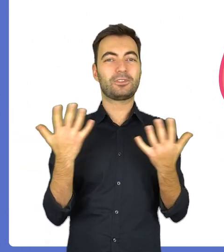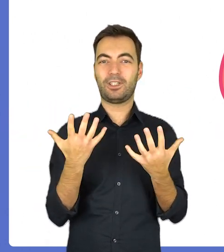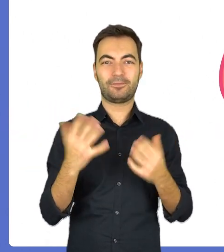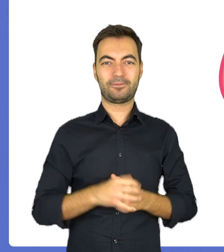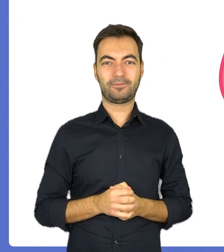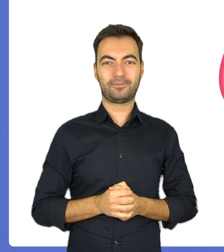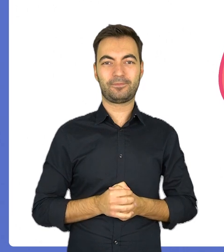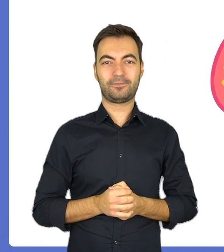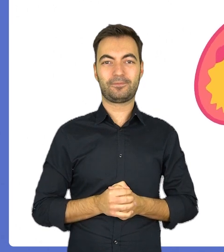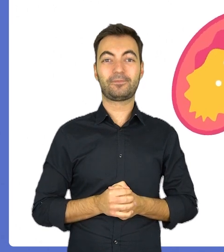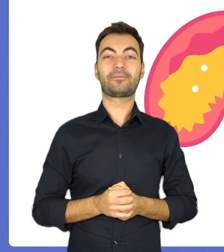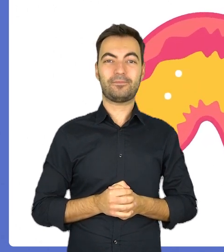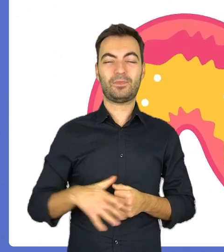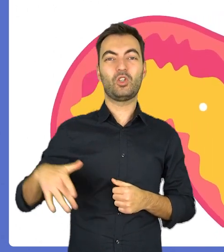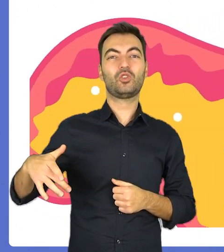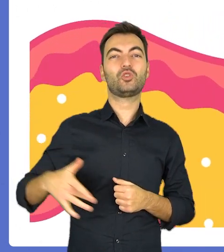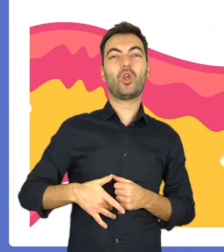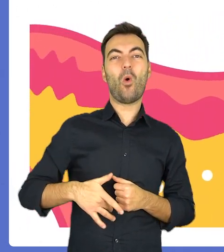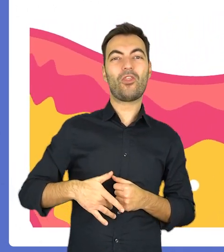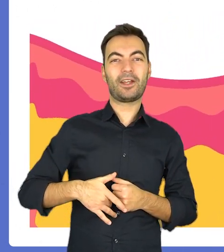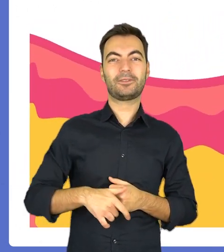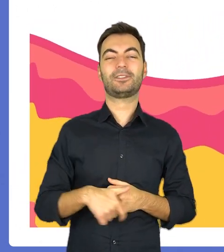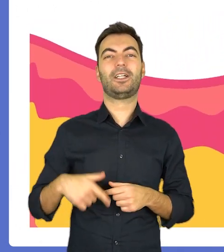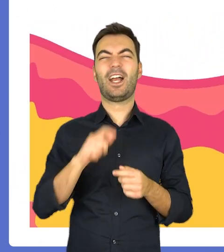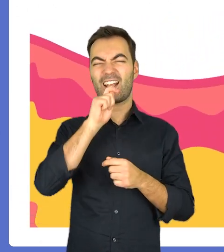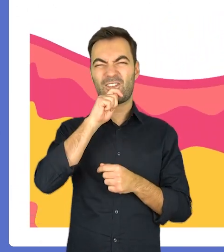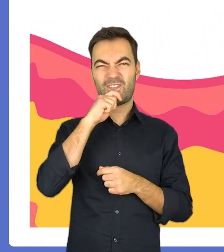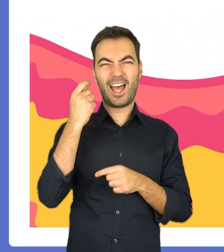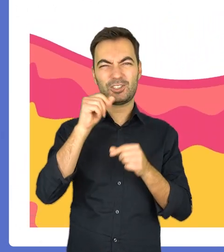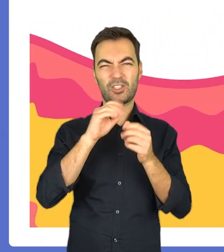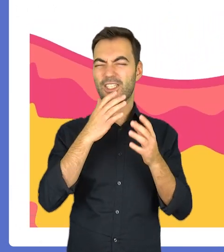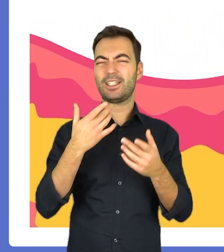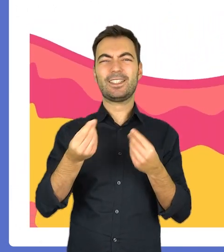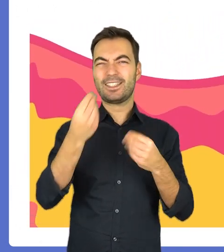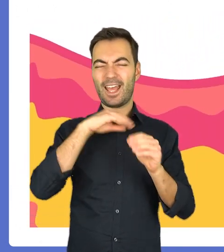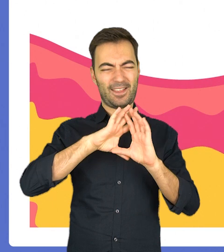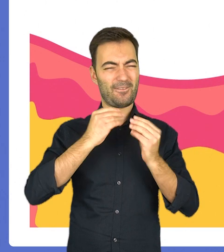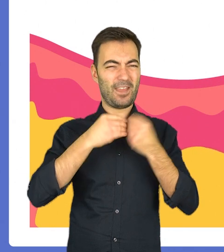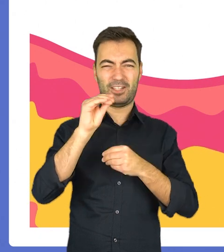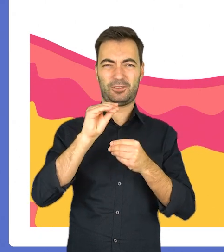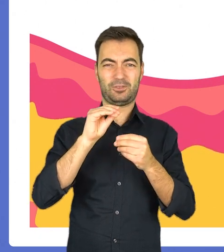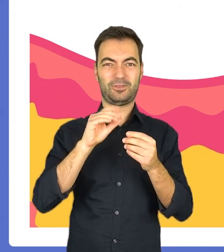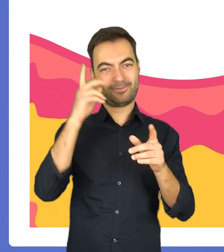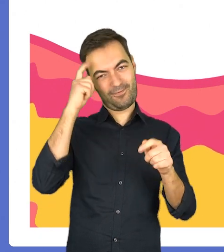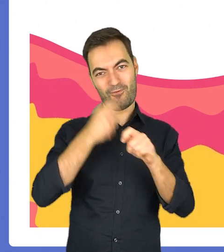produced by stomach cells . Caustic hydrochloric acid destroys most of the enemies that come